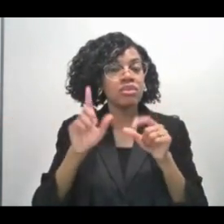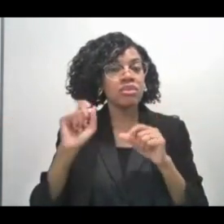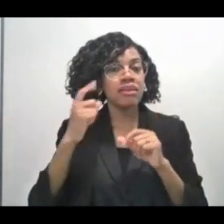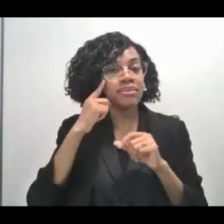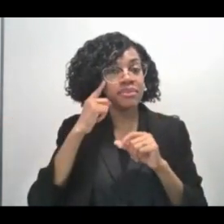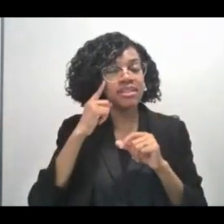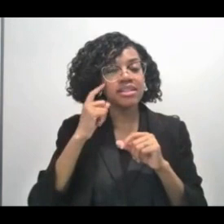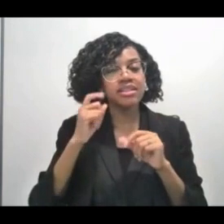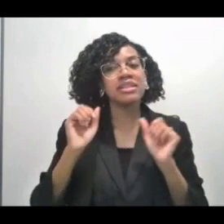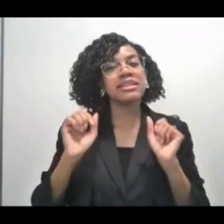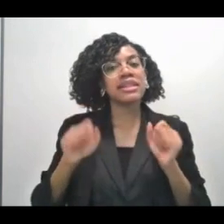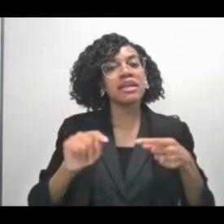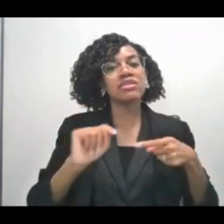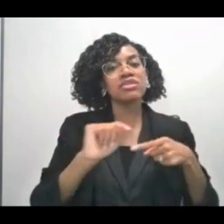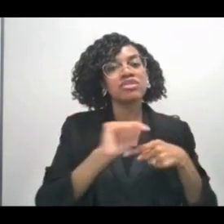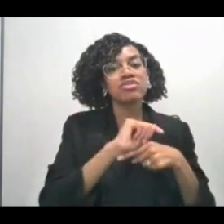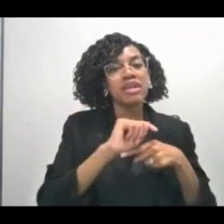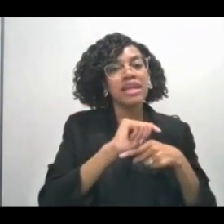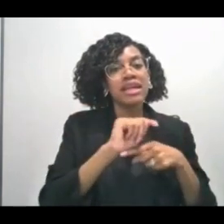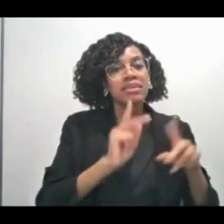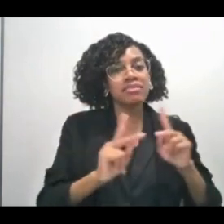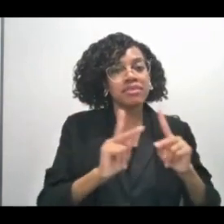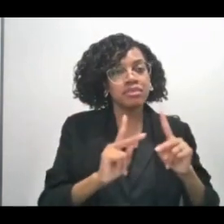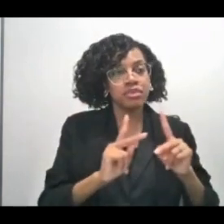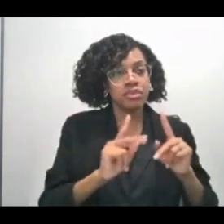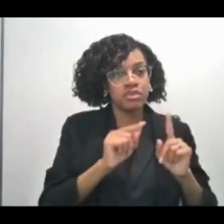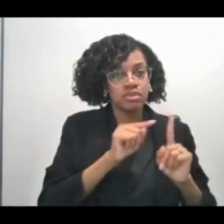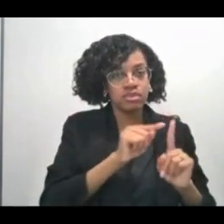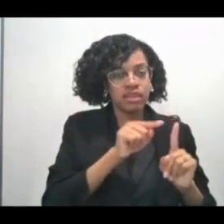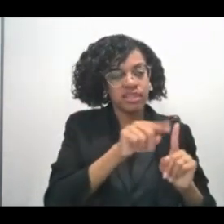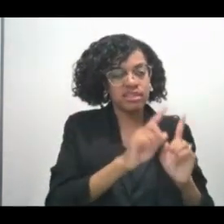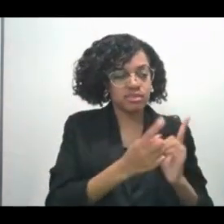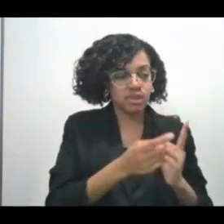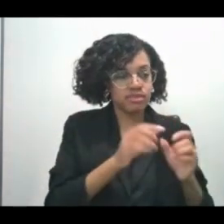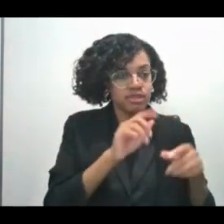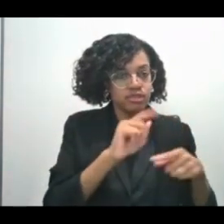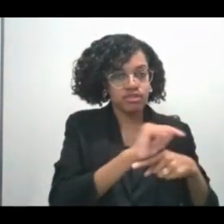departments with the same understanding of climate